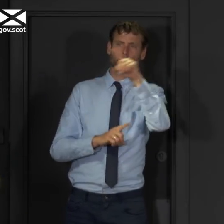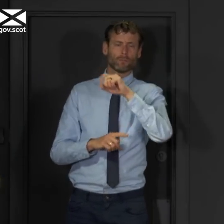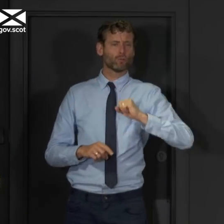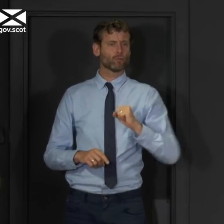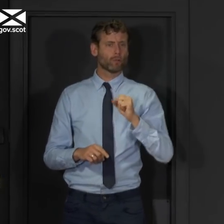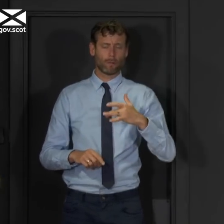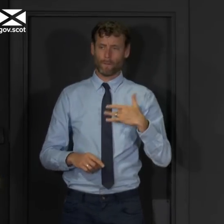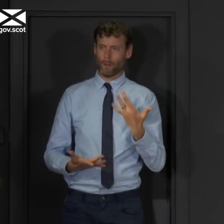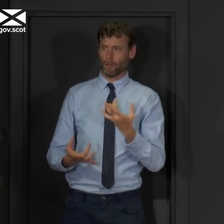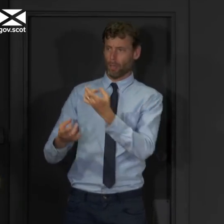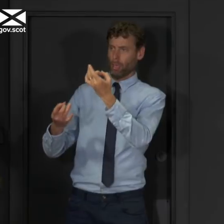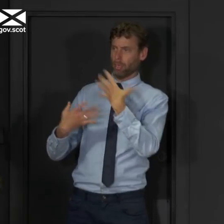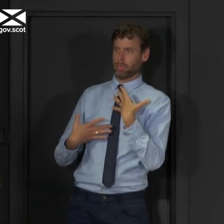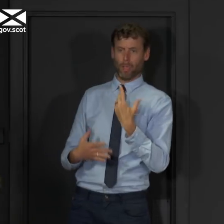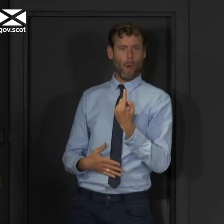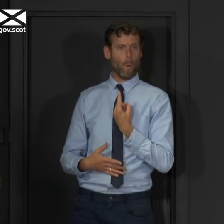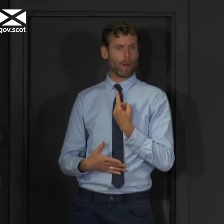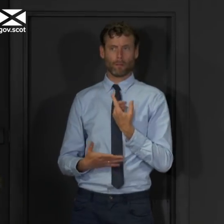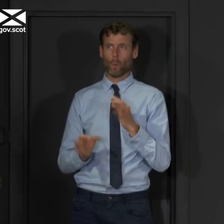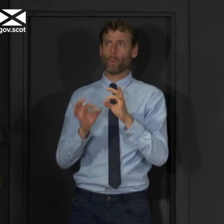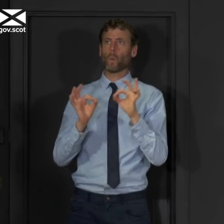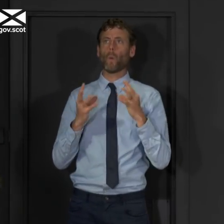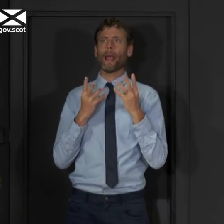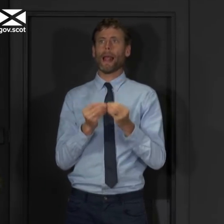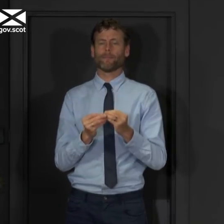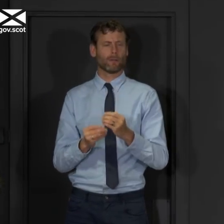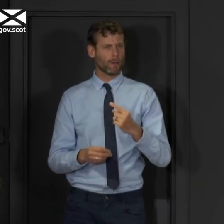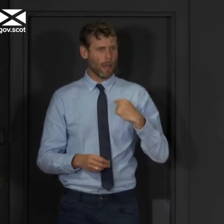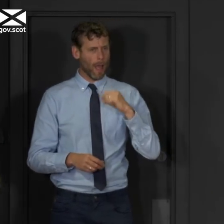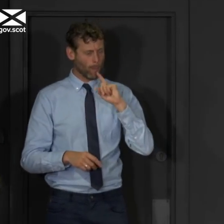do everything in my power every single day to make sure that nobody is abandoned or nobody